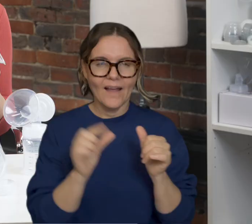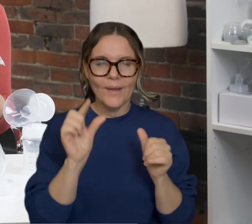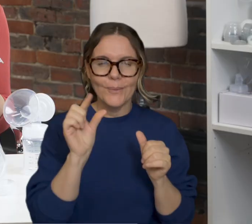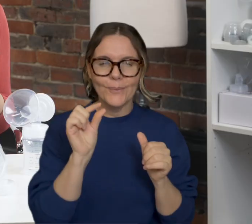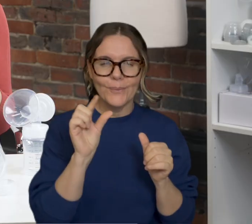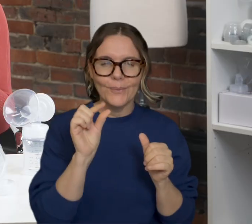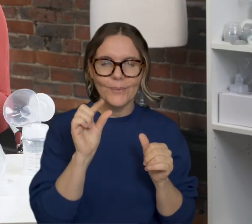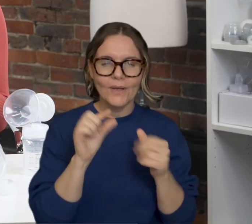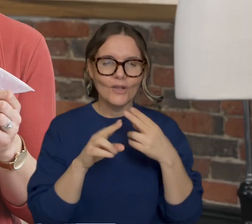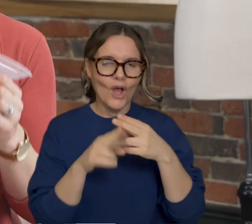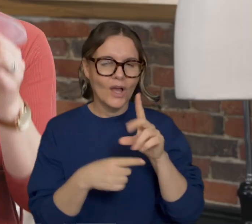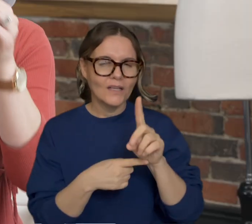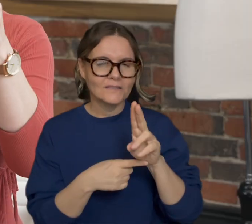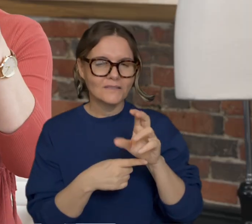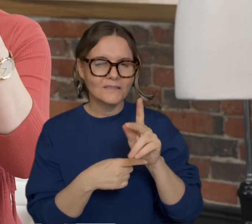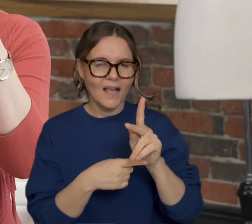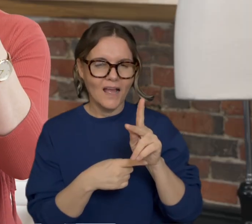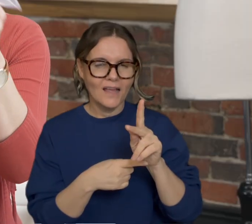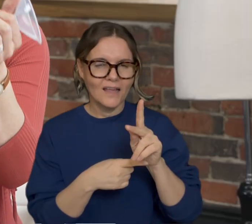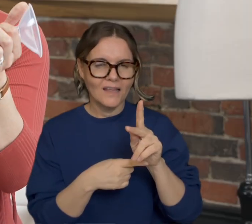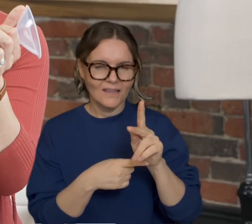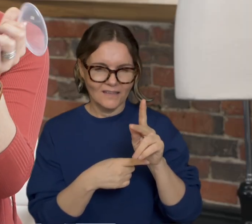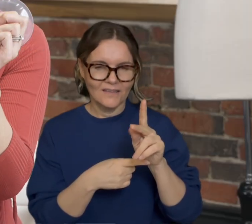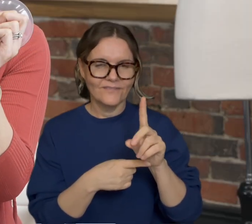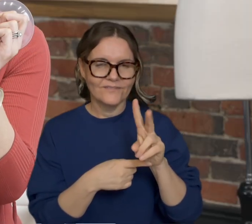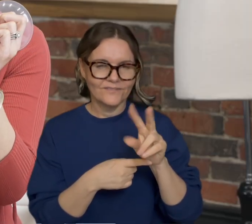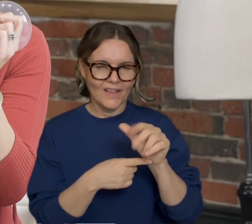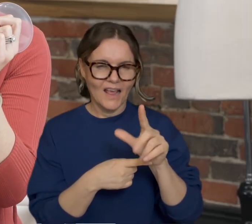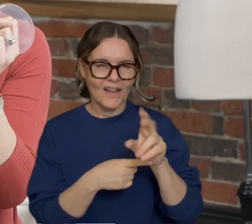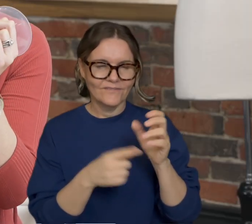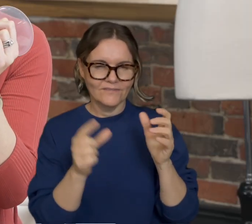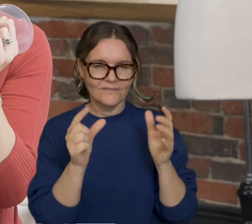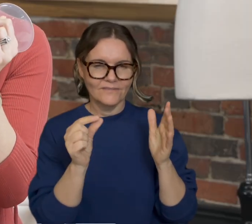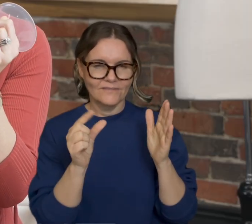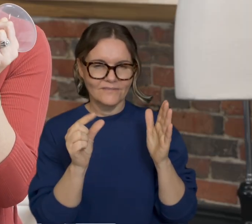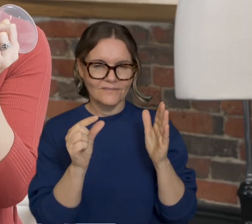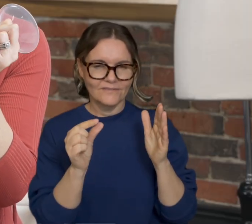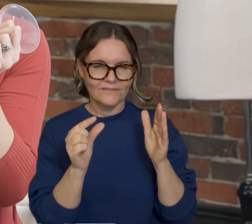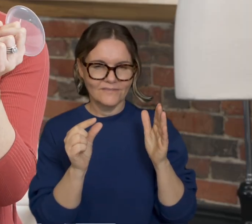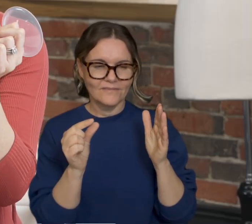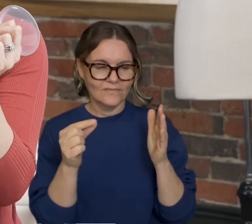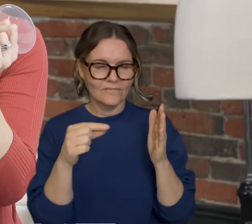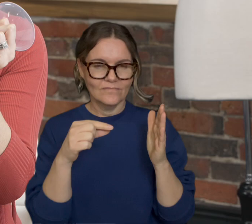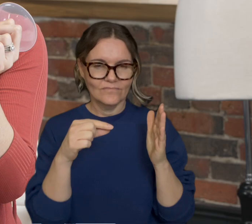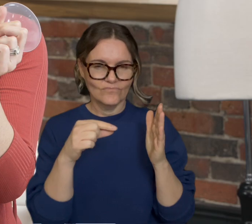duckbill valve is really short and pretty sturdy in here that's going to insert inside the circle